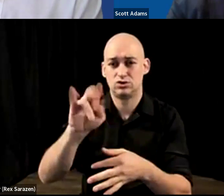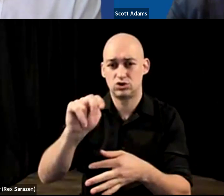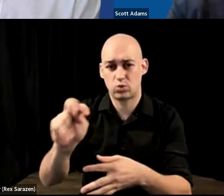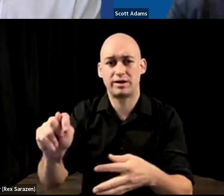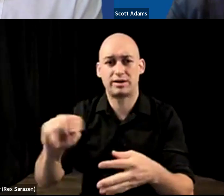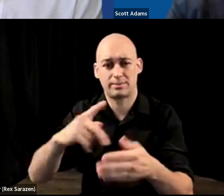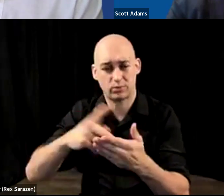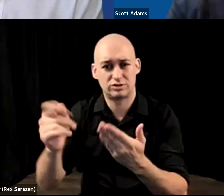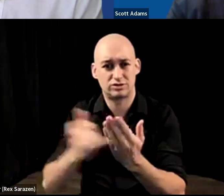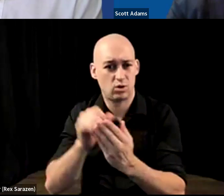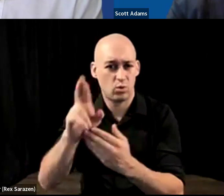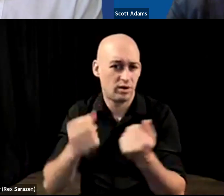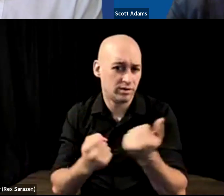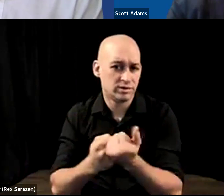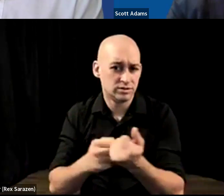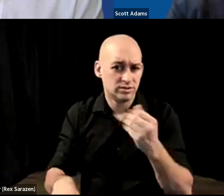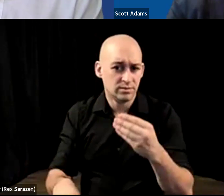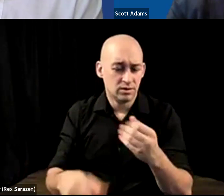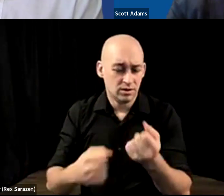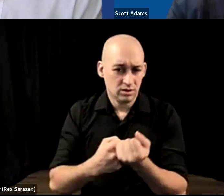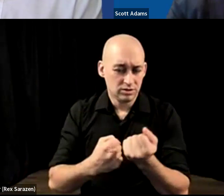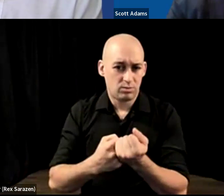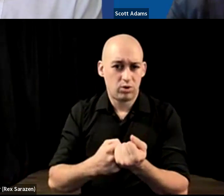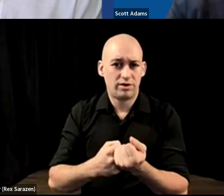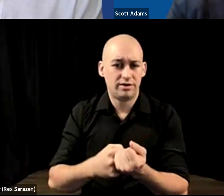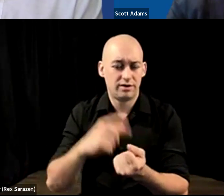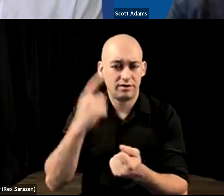supports for those smaller organizations that may not have a grant writer on staff